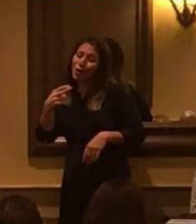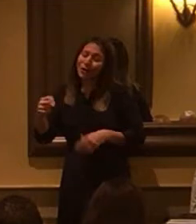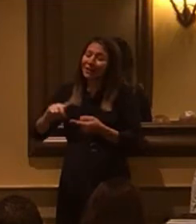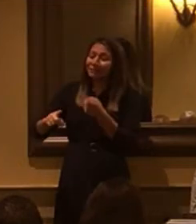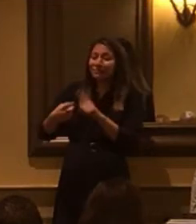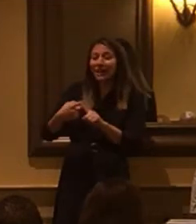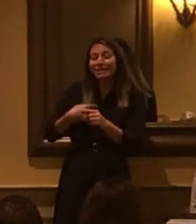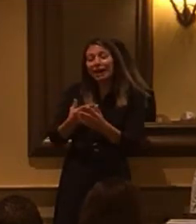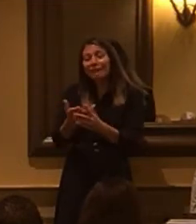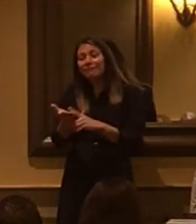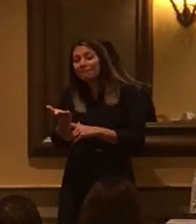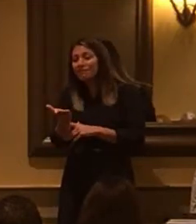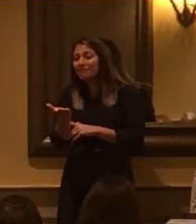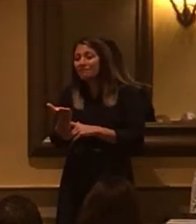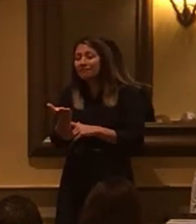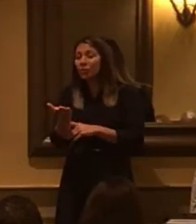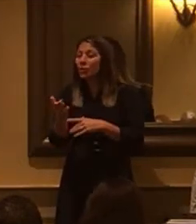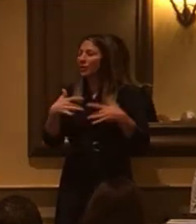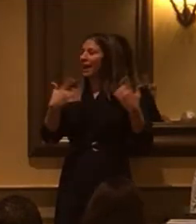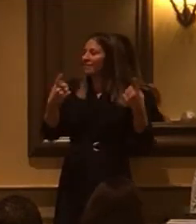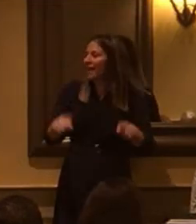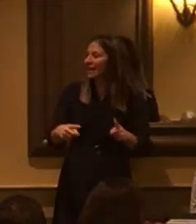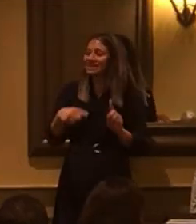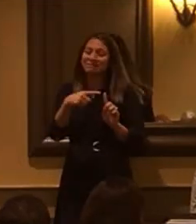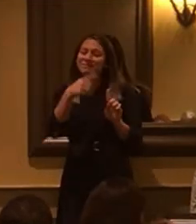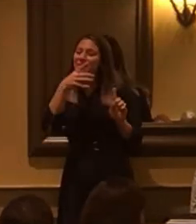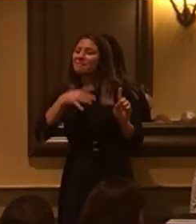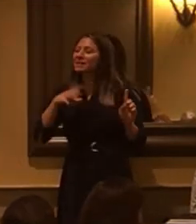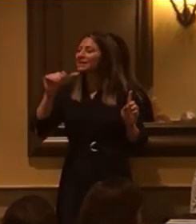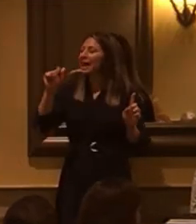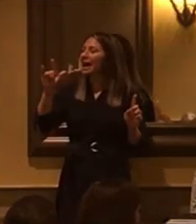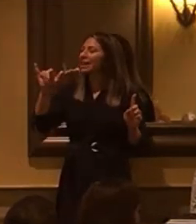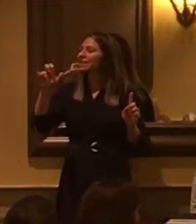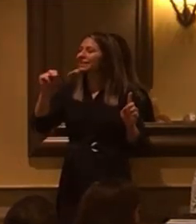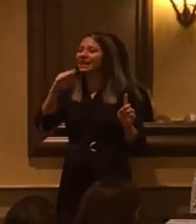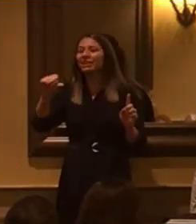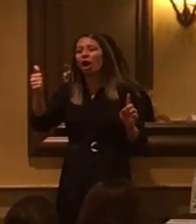the event that Allyson and the other itinerant teachers have organised.